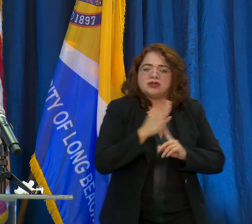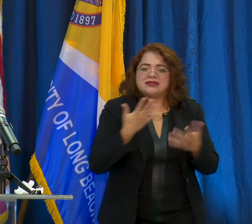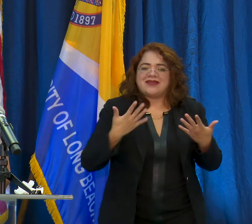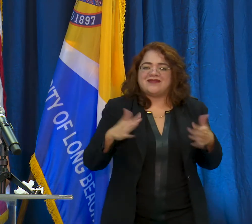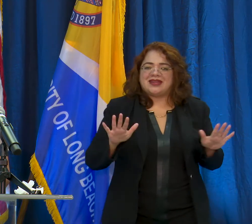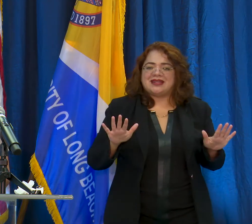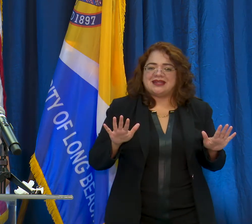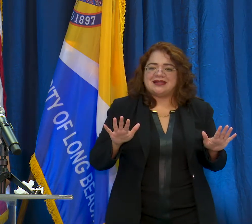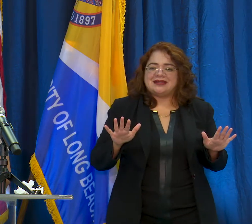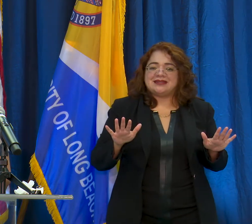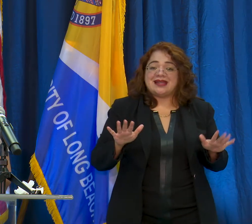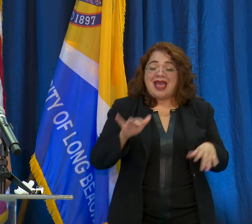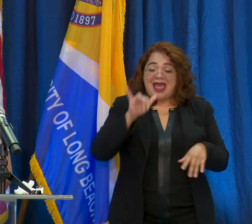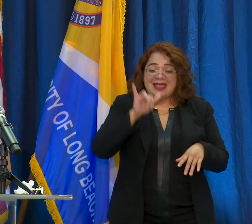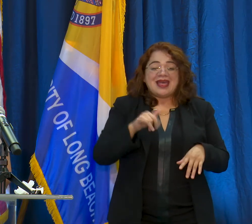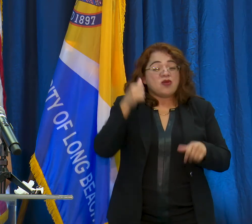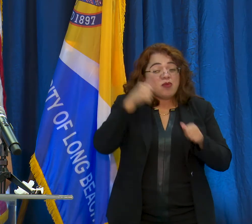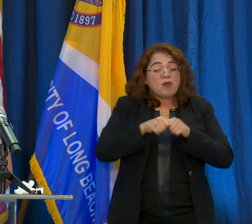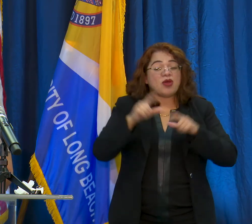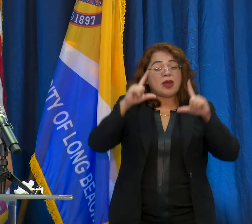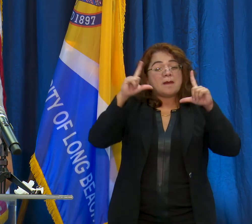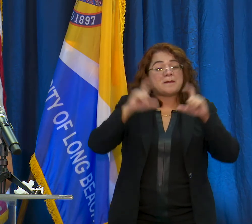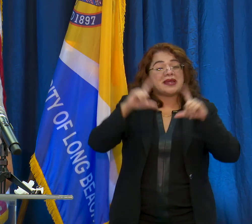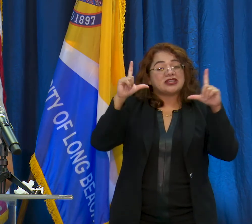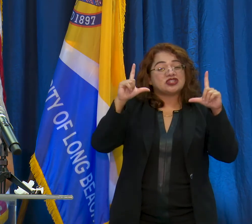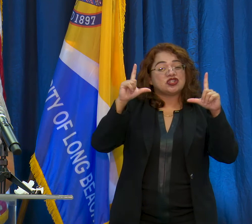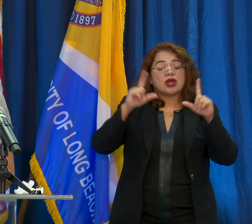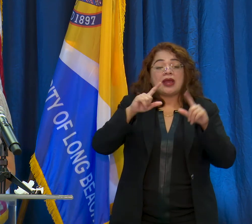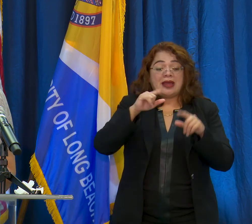it doesn't look like you're infected. It really doesn't help you